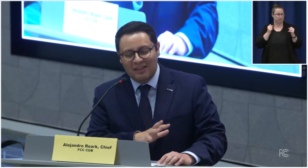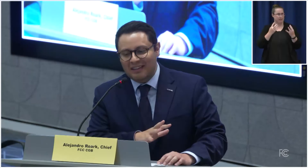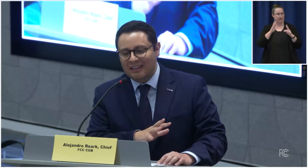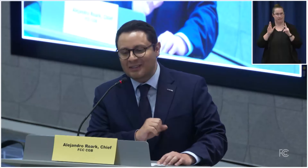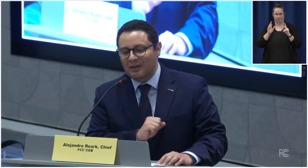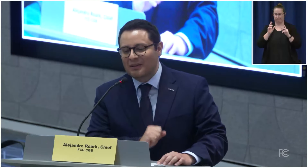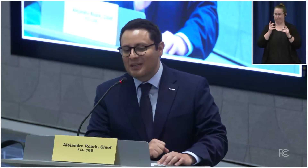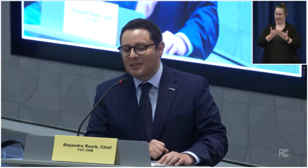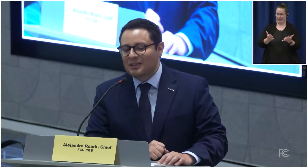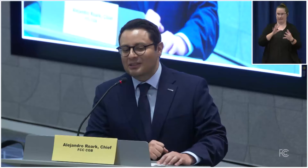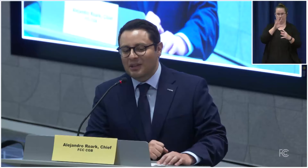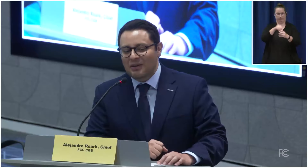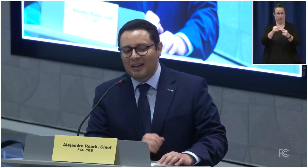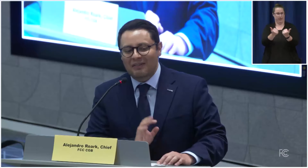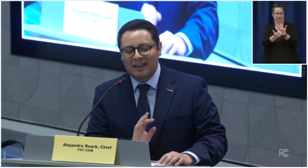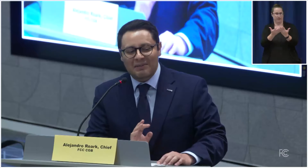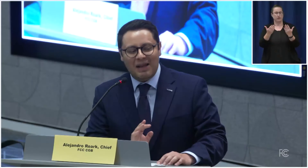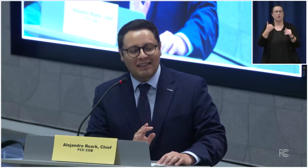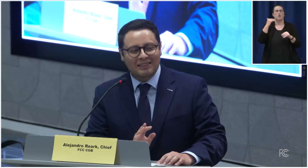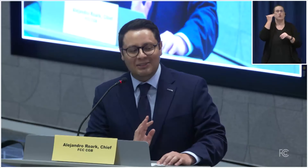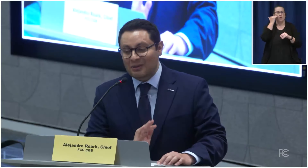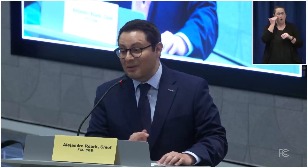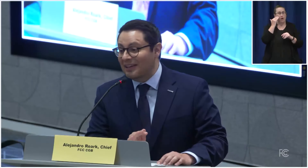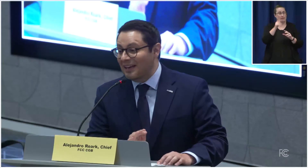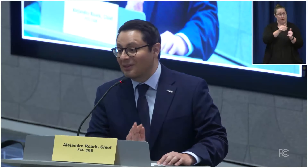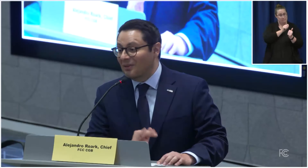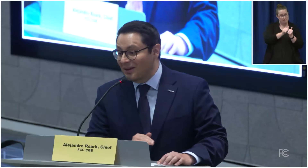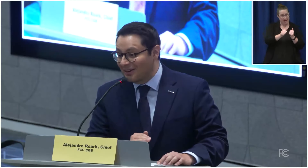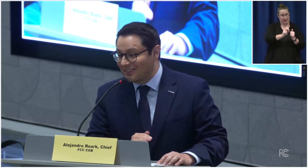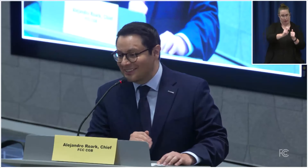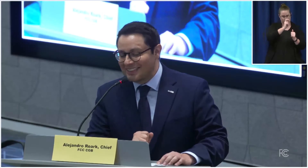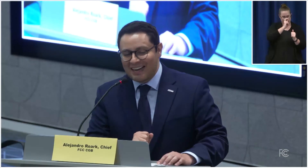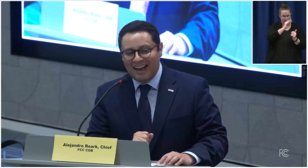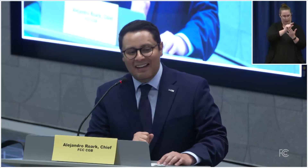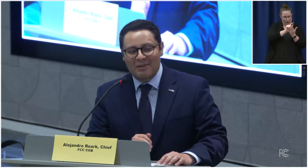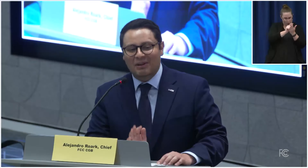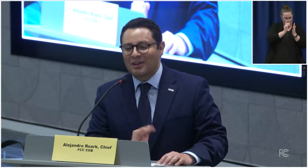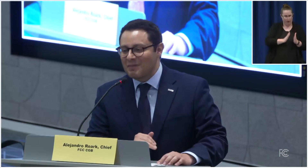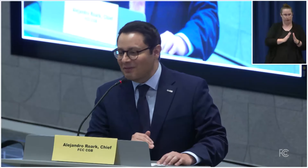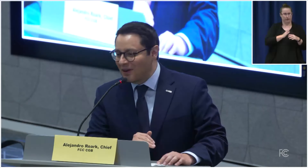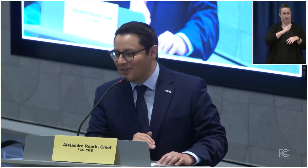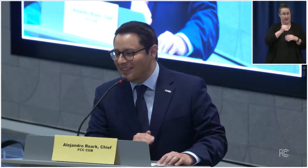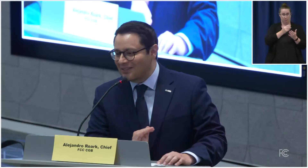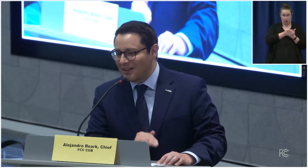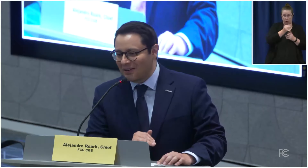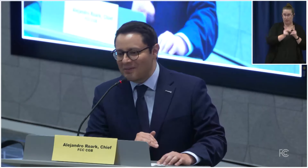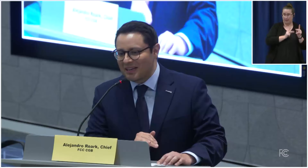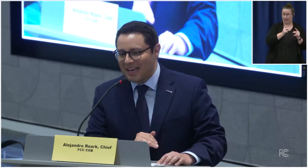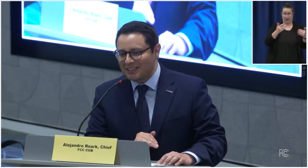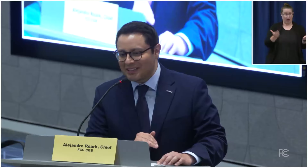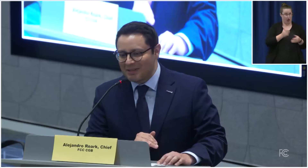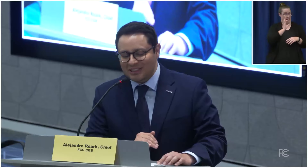QUITE A LOT OF PROCUREMENT AND SECURITY THINGS THAT KIND OF GO ALONG WITH EVERYTHING. SO JUST KNOW THAT IF IT CAN